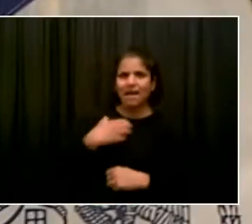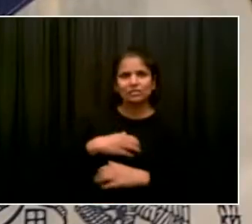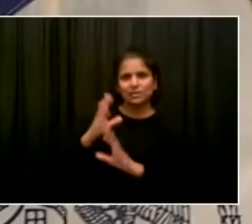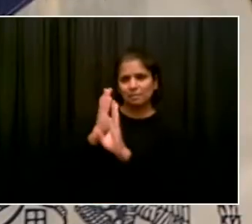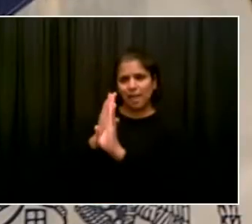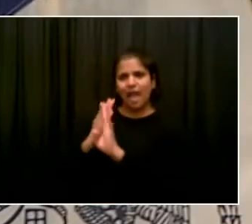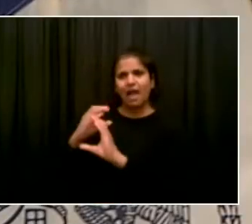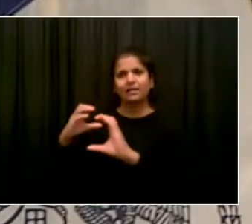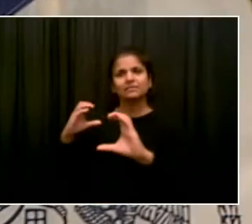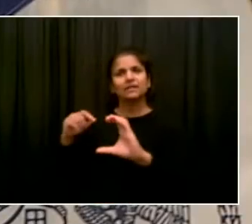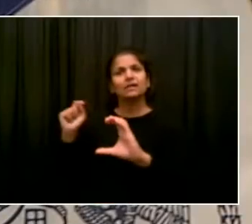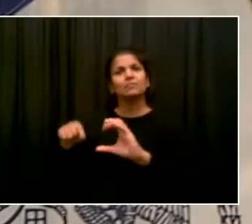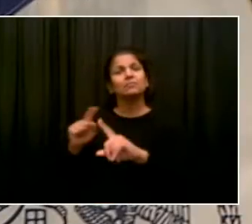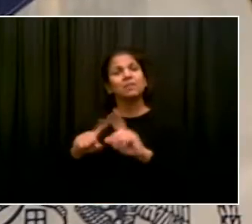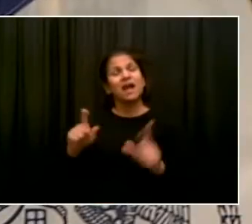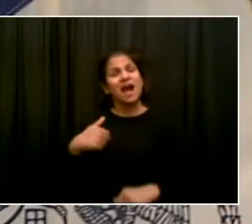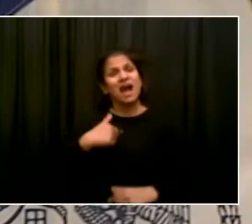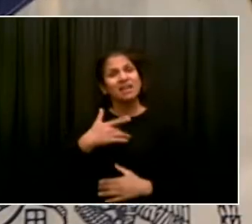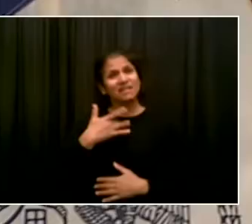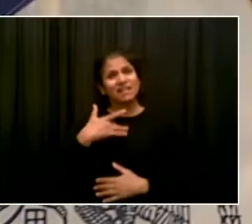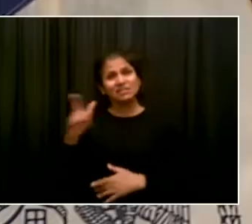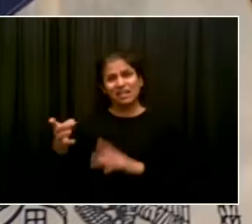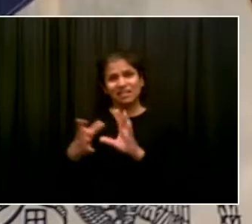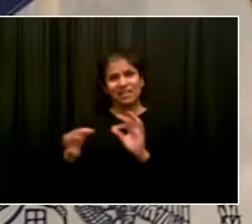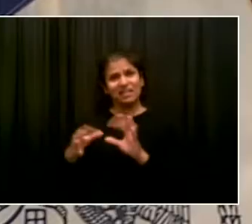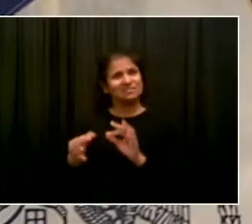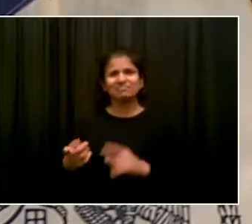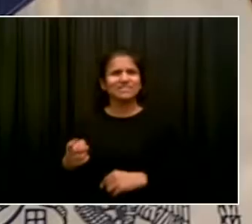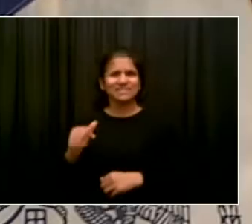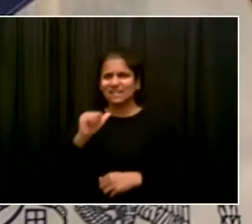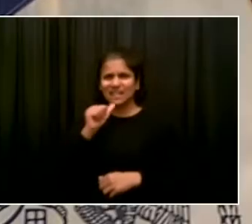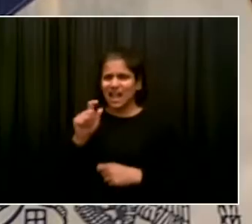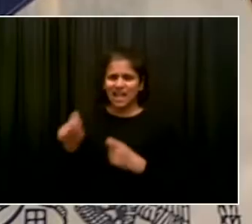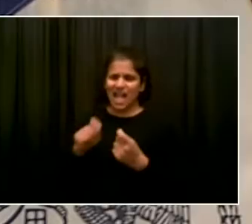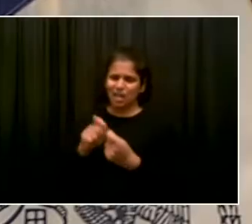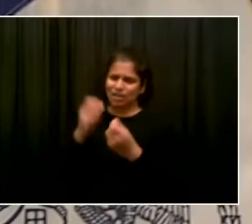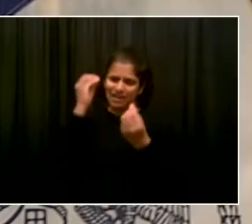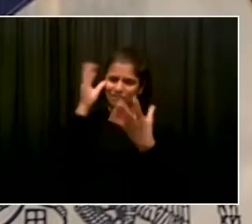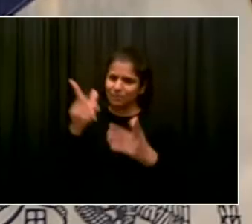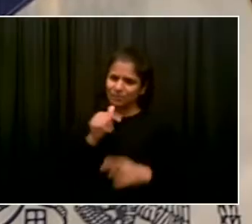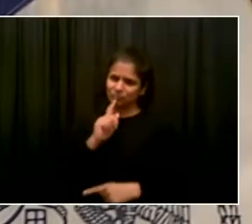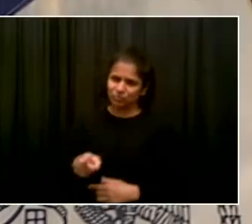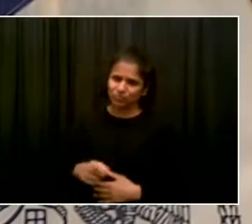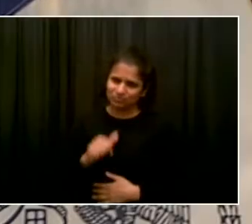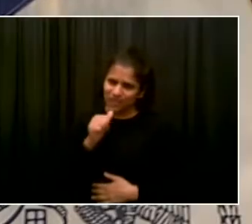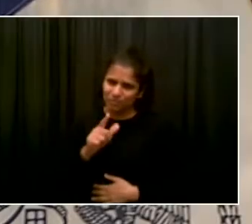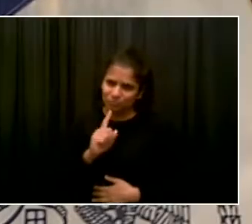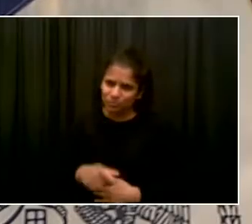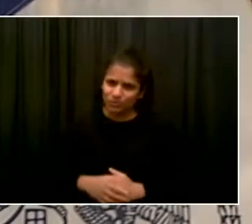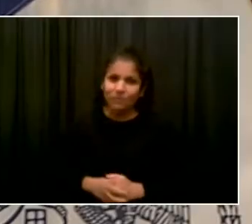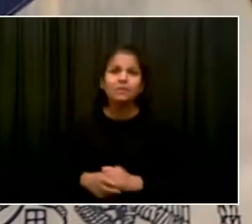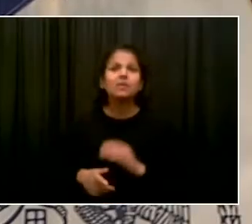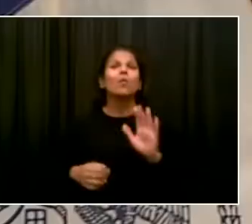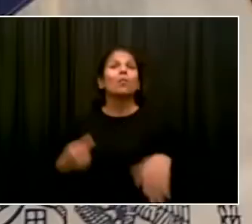FAITH. I EXPECT I RESPECT YOUR KNOWLEDGE AND IS NOT AN ACCURATE WAY TO PORTRAY